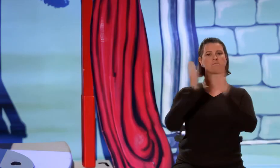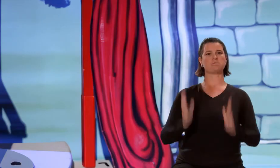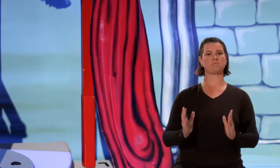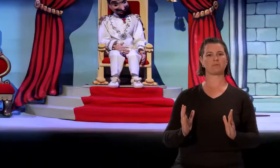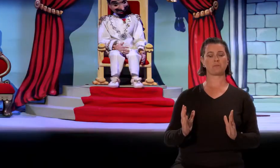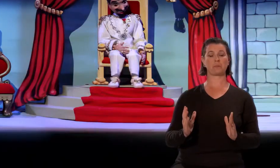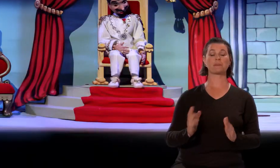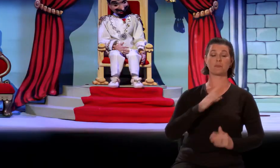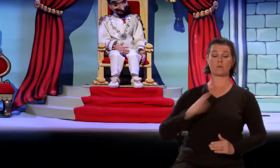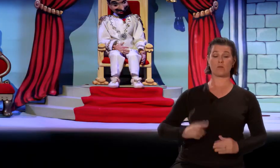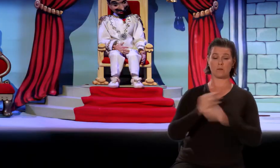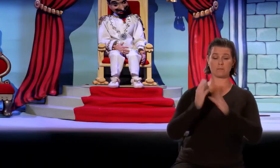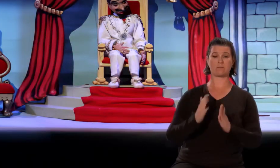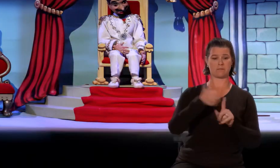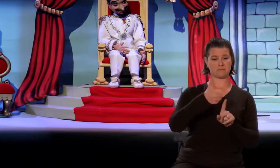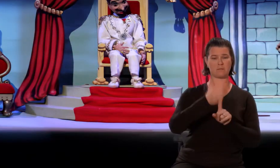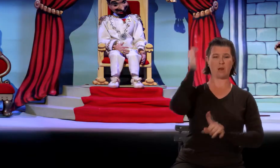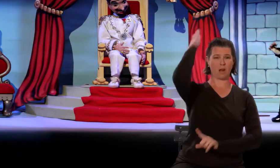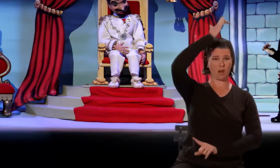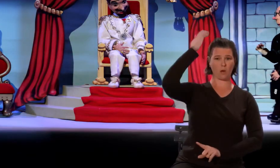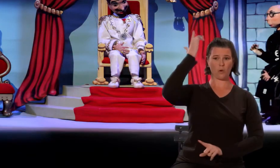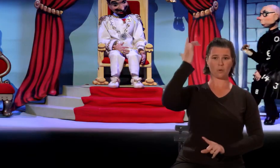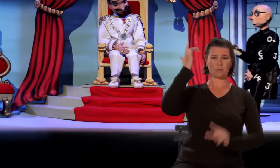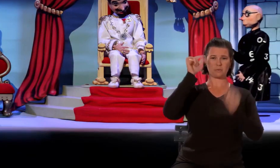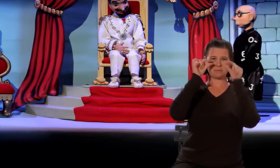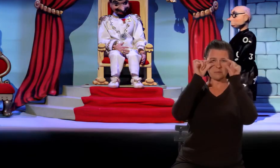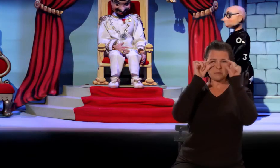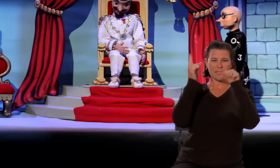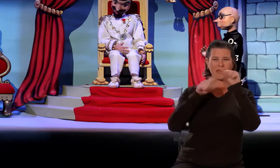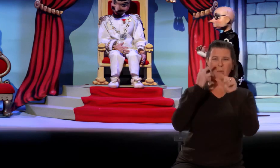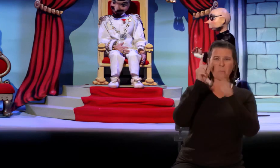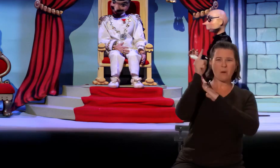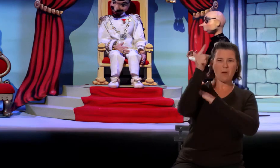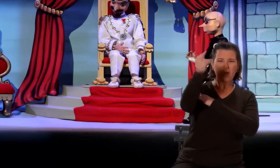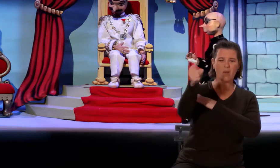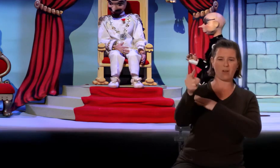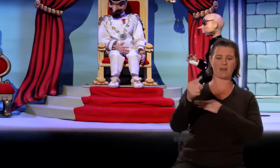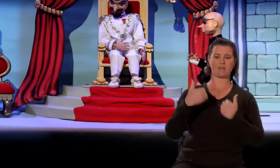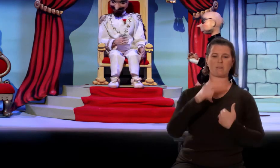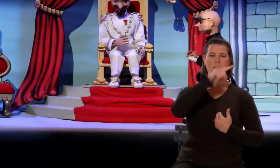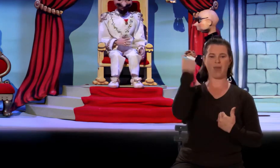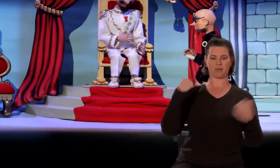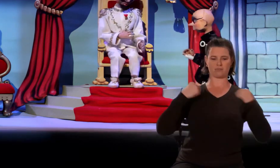The Royal Mathematician was a bald-headed, nearsighted man who wore a black suit with white numbers on it.